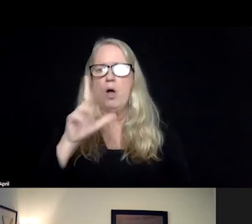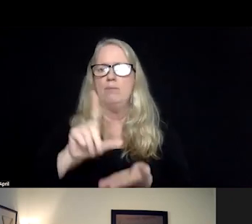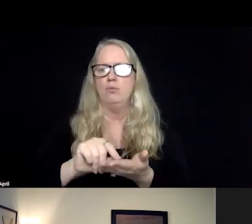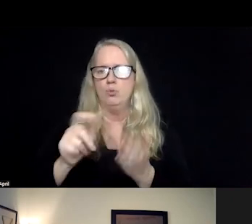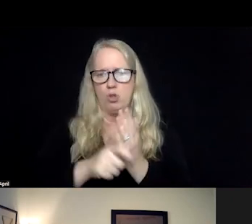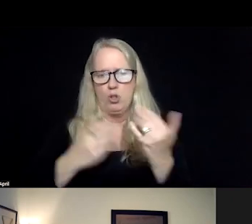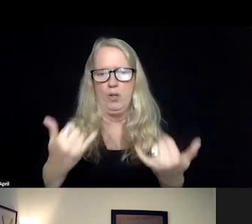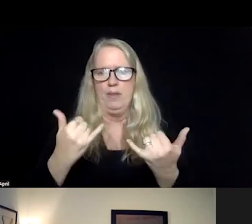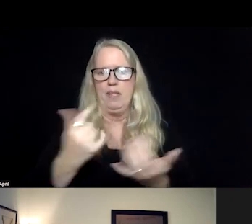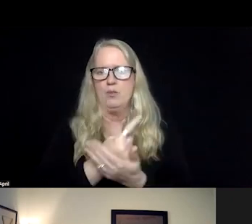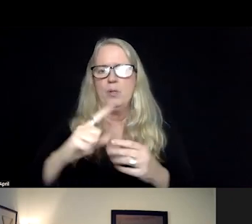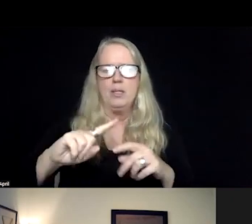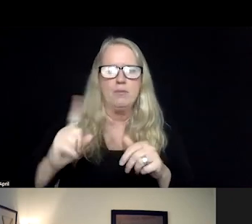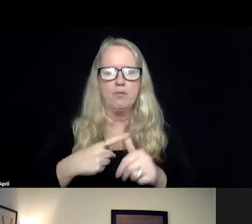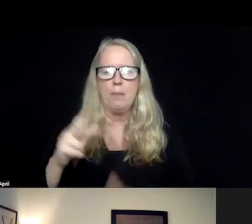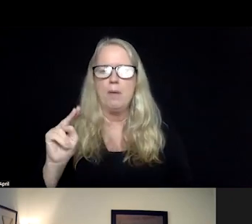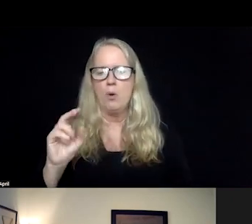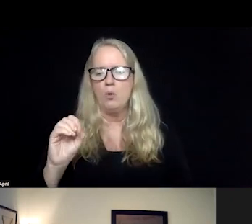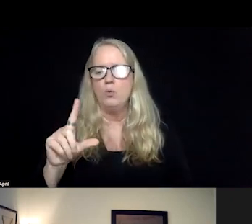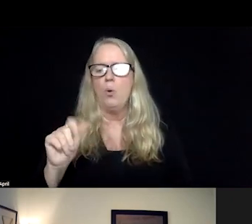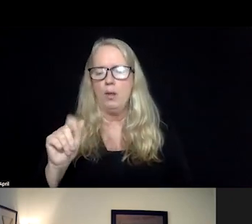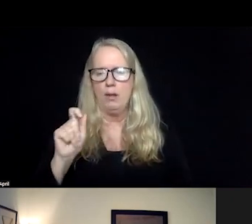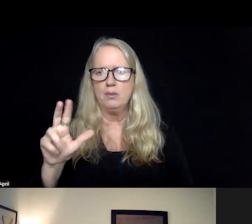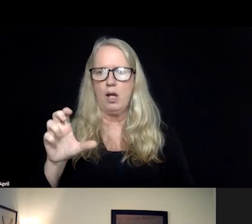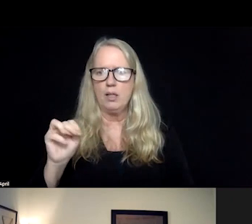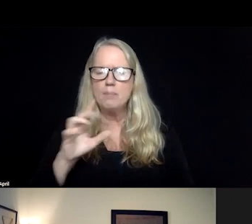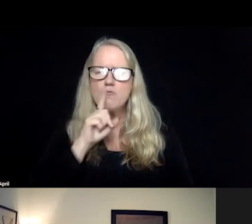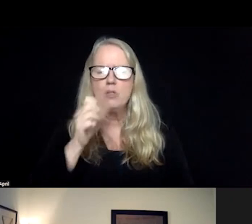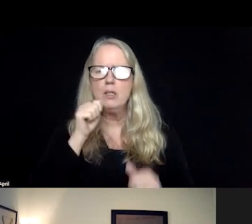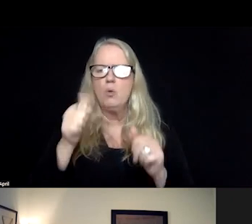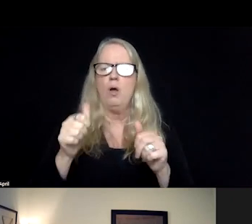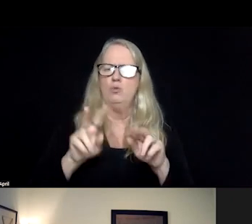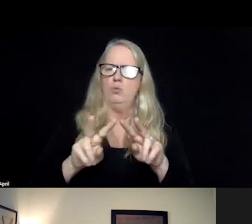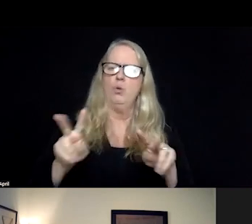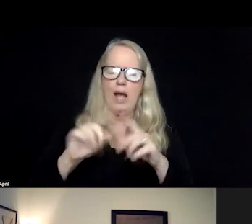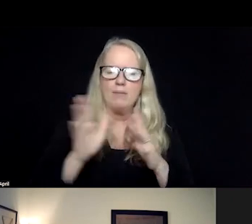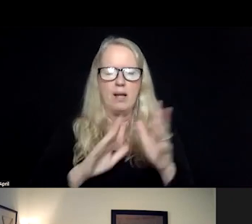THE FIRST IS FROM NOLA.COM AND LOOKING AT HOW OTHERS IN THE